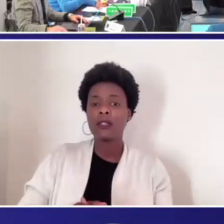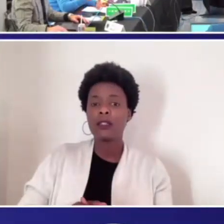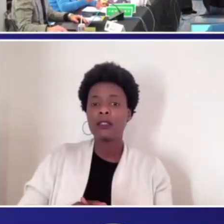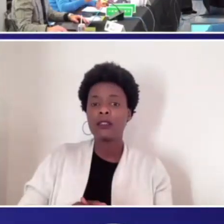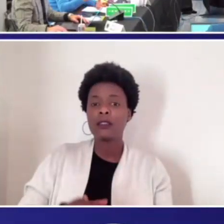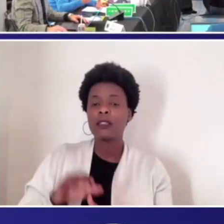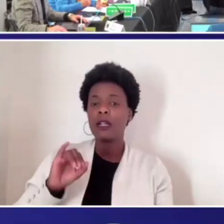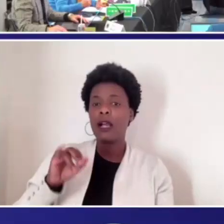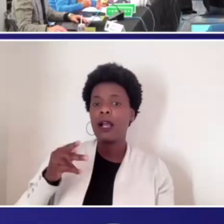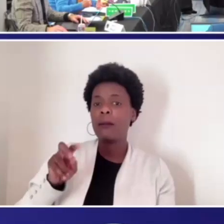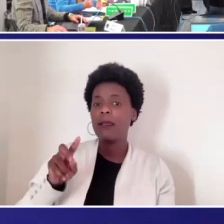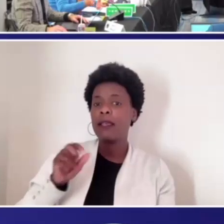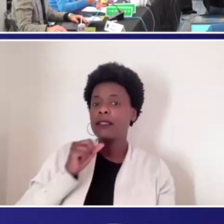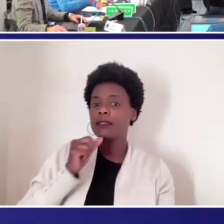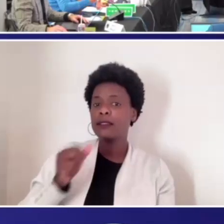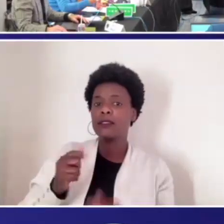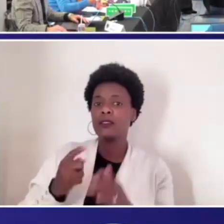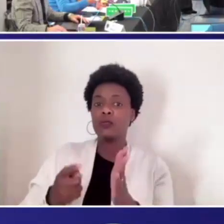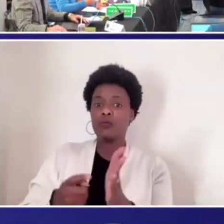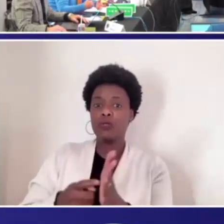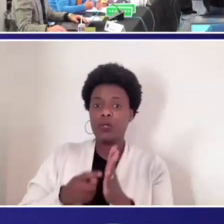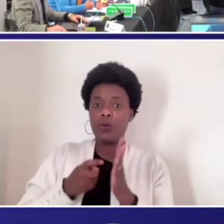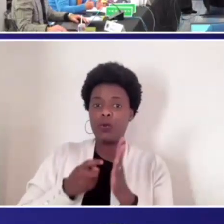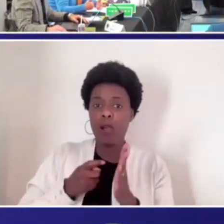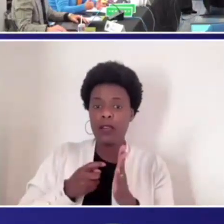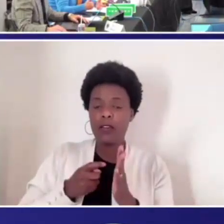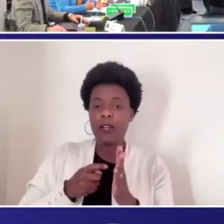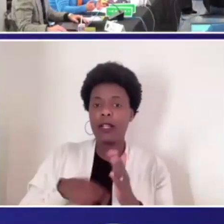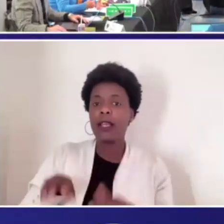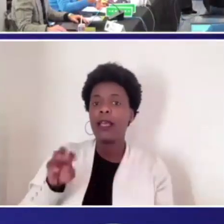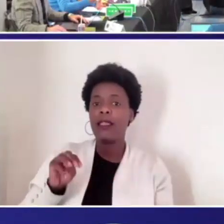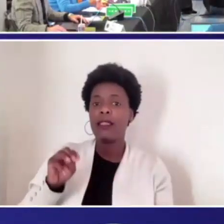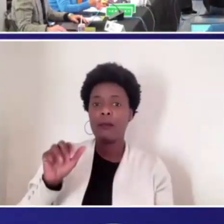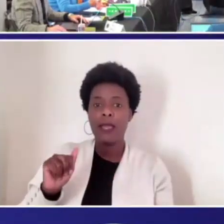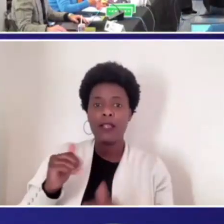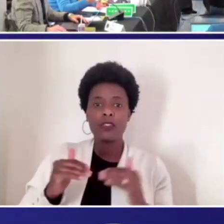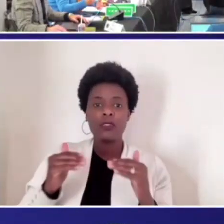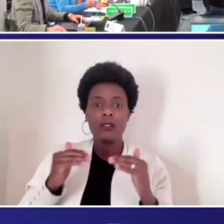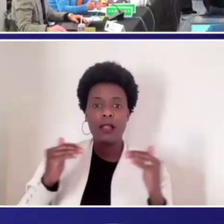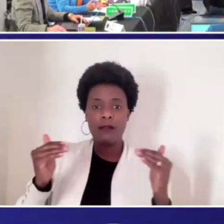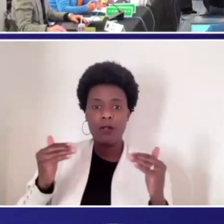didn't require it at the master's level, when we know there are a handful of